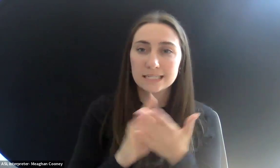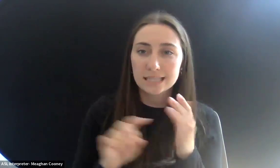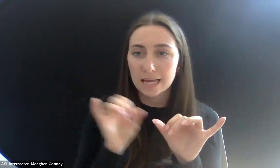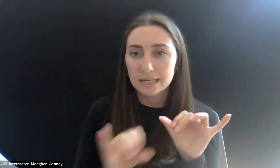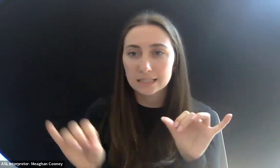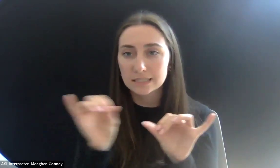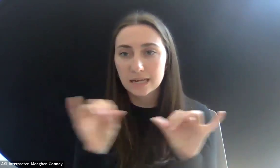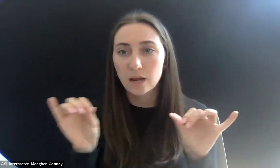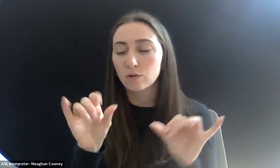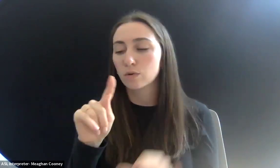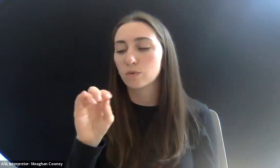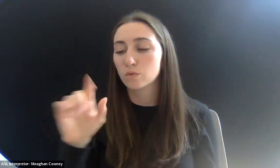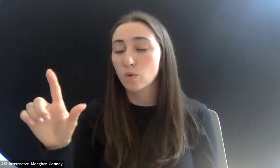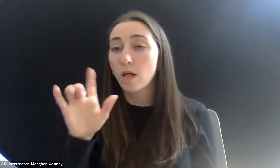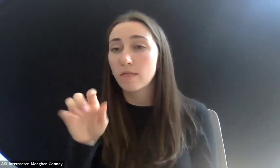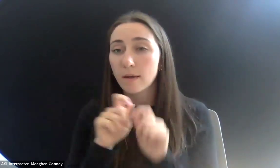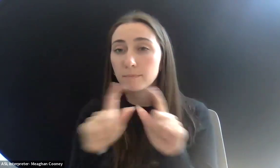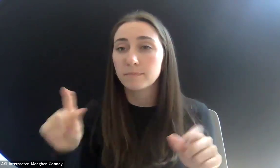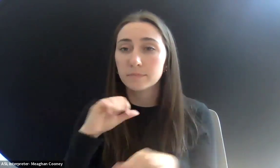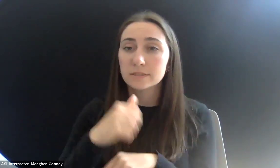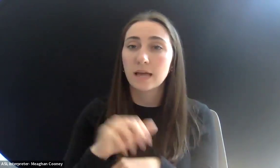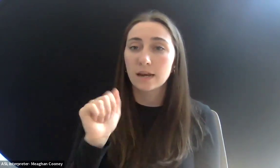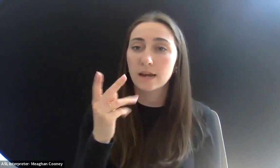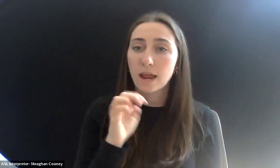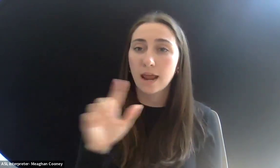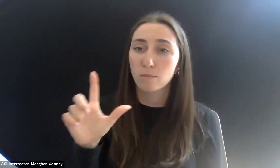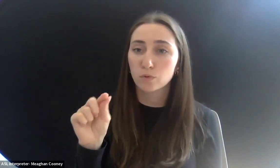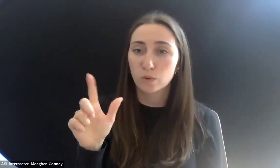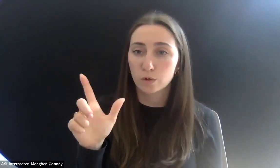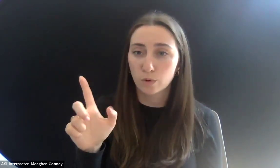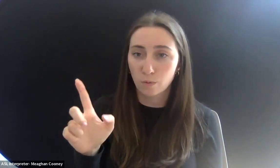It's a tool that was released in April of 2021 and is currently